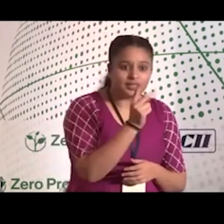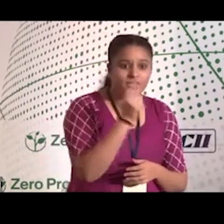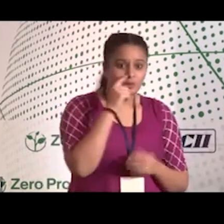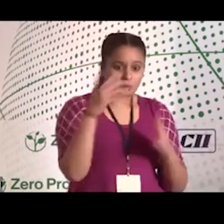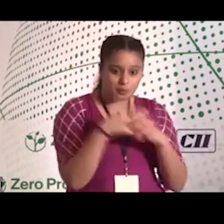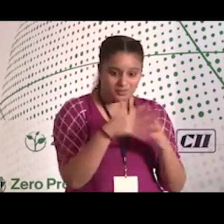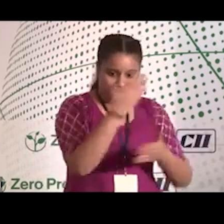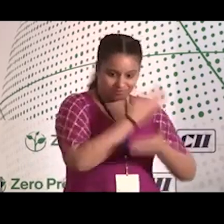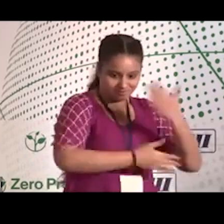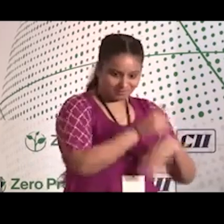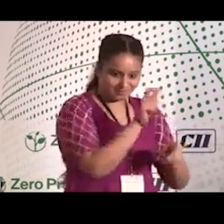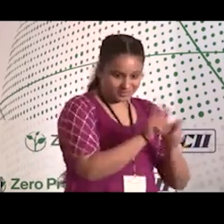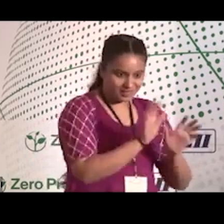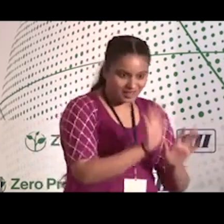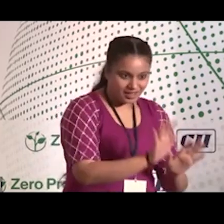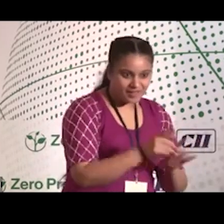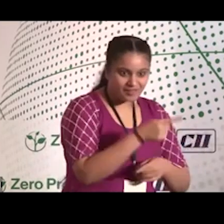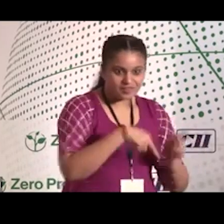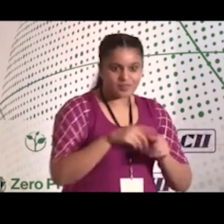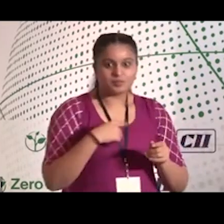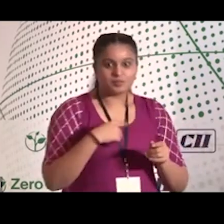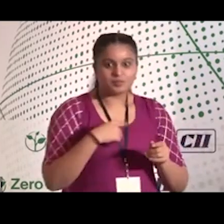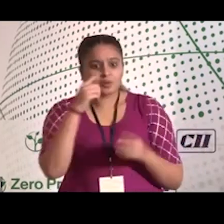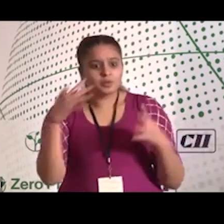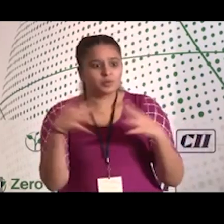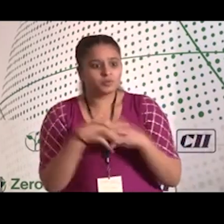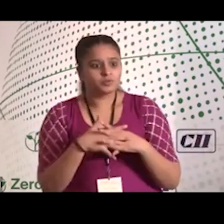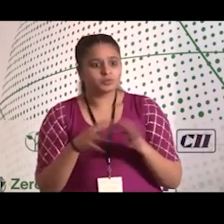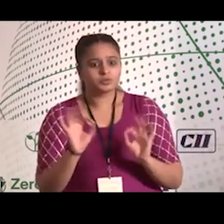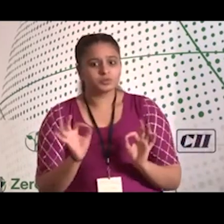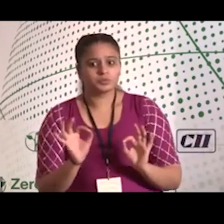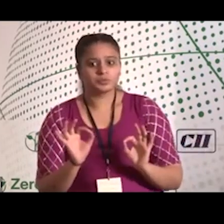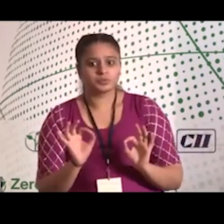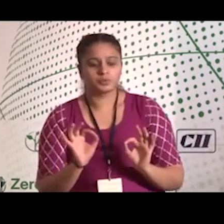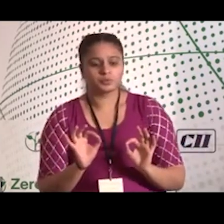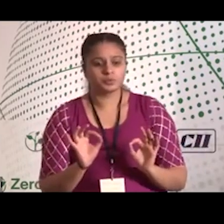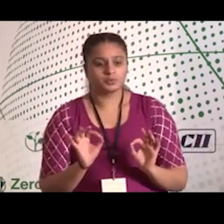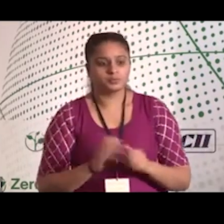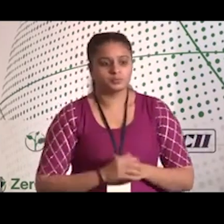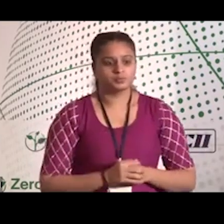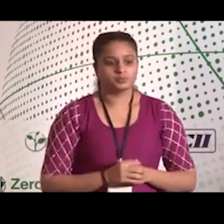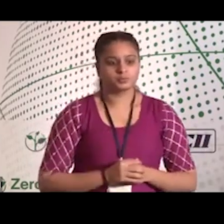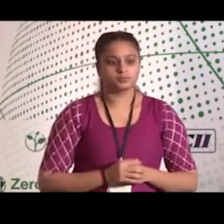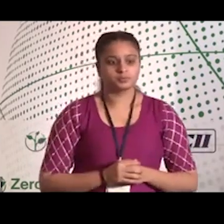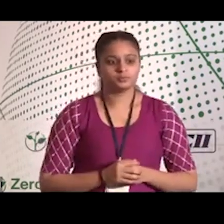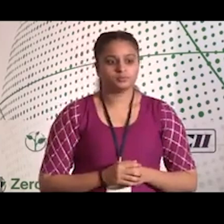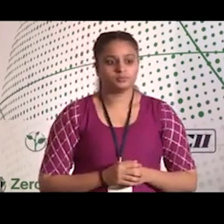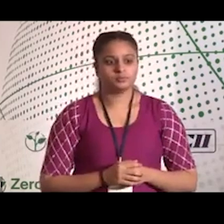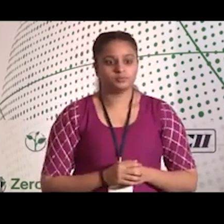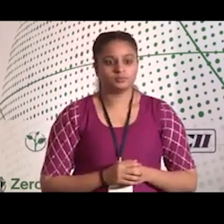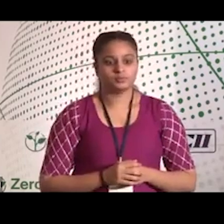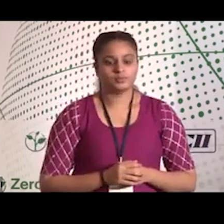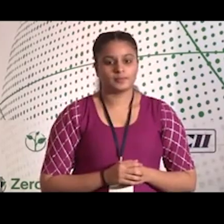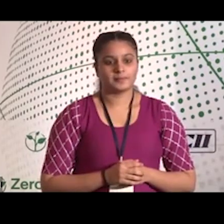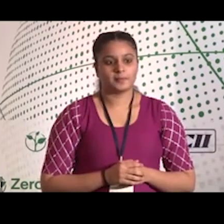but they had no movement, which you could find. So what would you require.